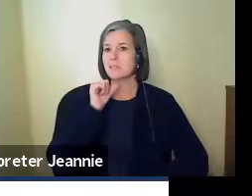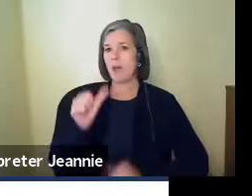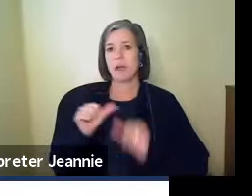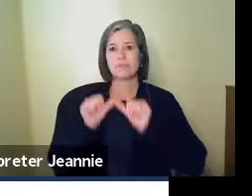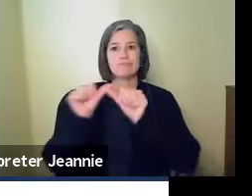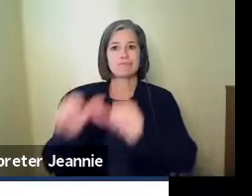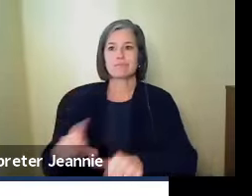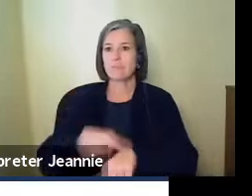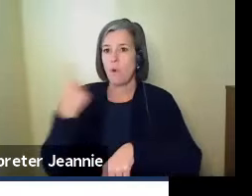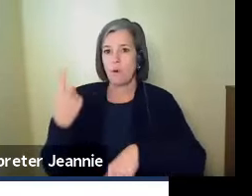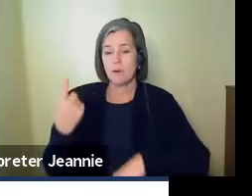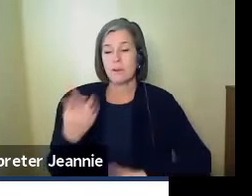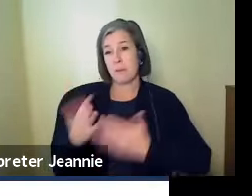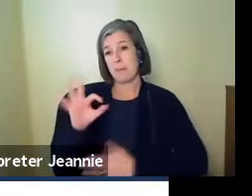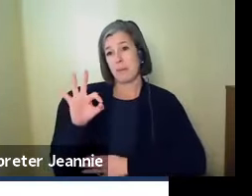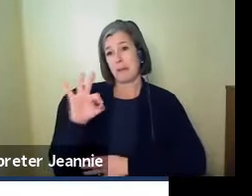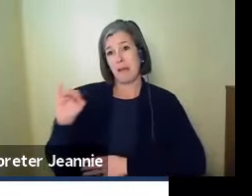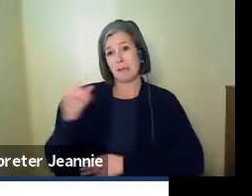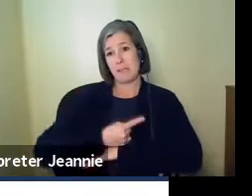Maybe 90 days, we aren't quite sure about that.